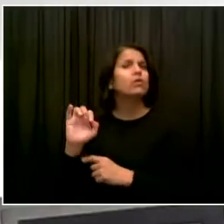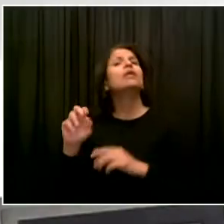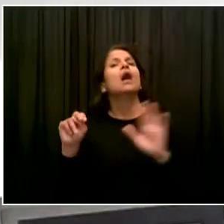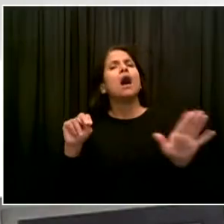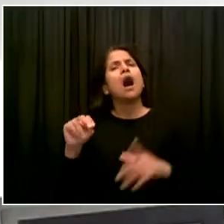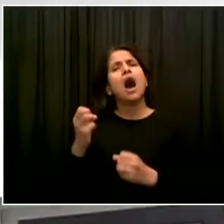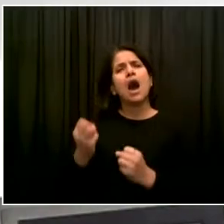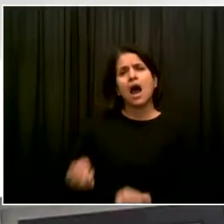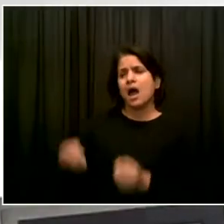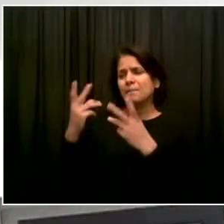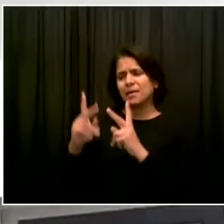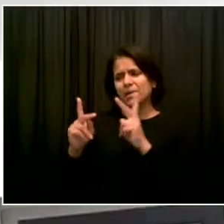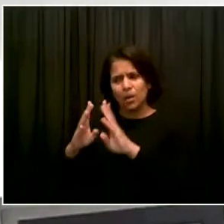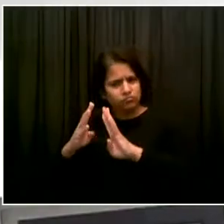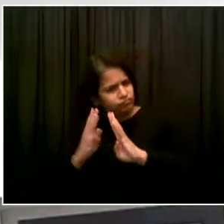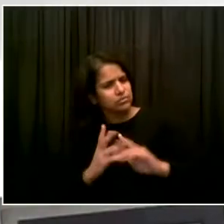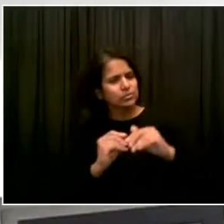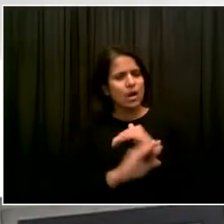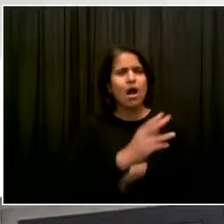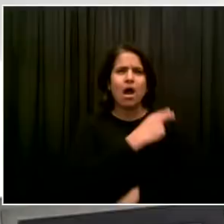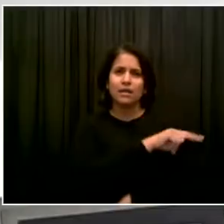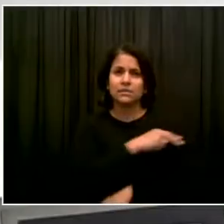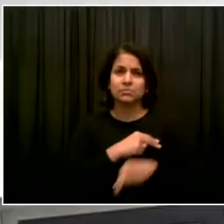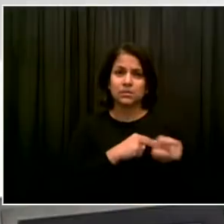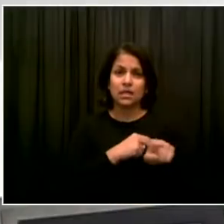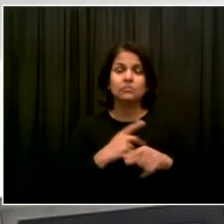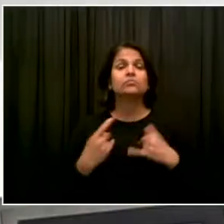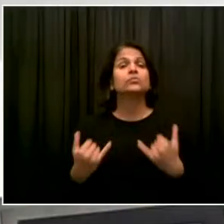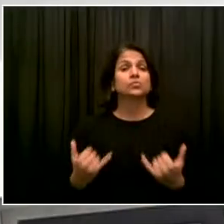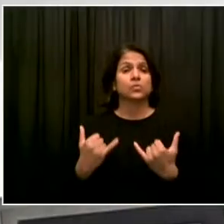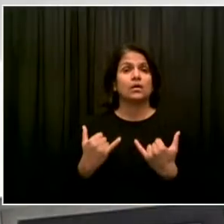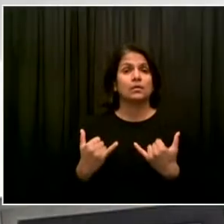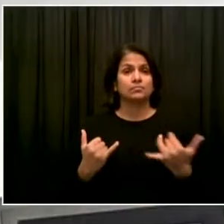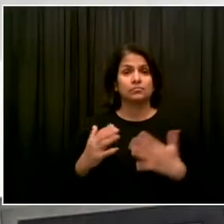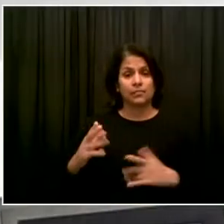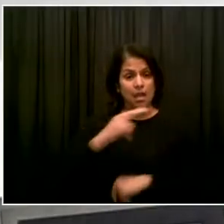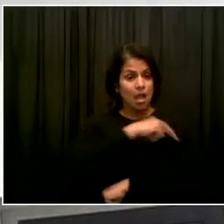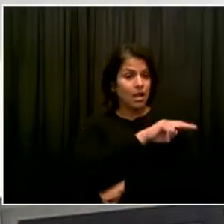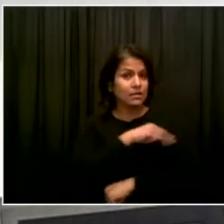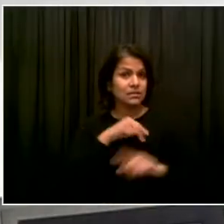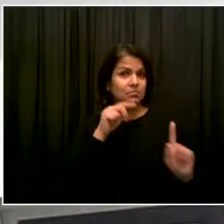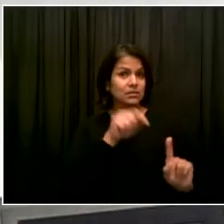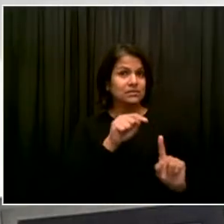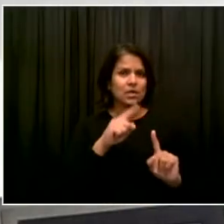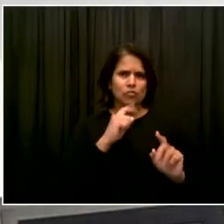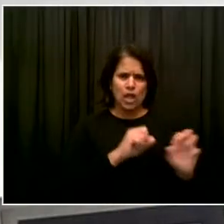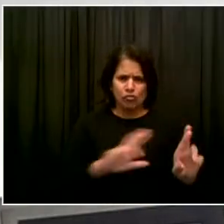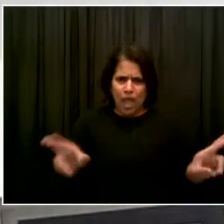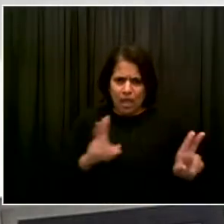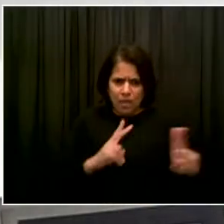YORKERS WHO GET COVID WINDUP BEING IN THE HOSPITAL.